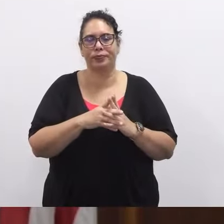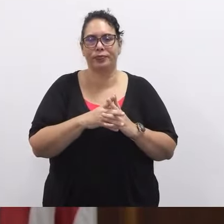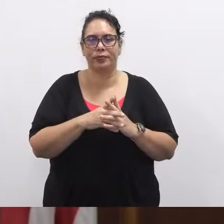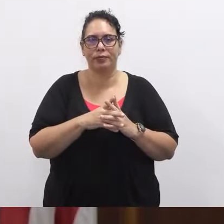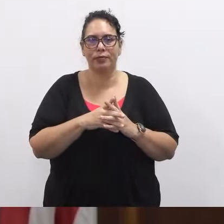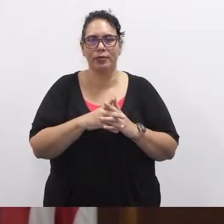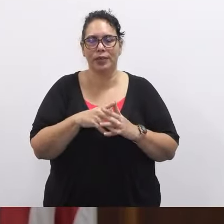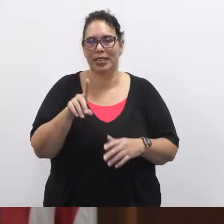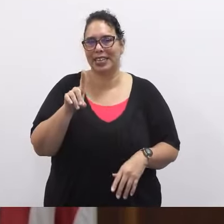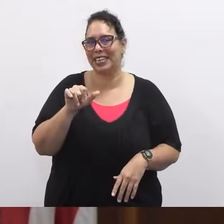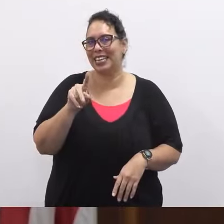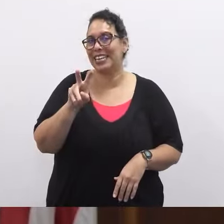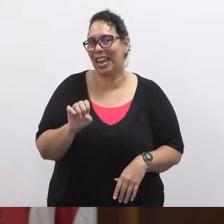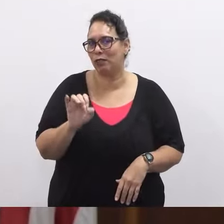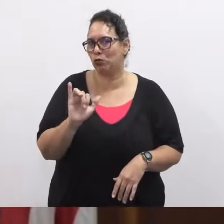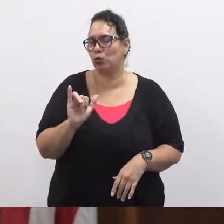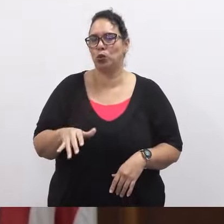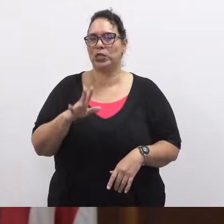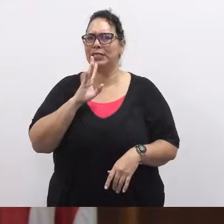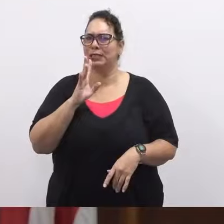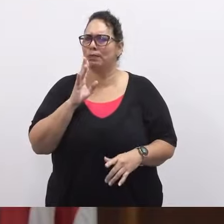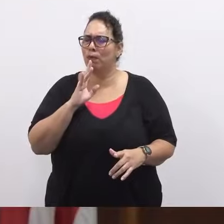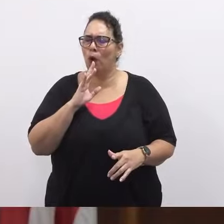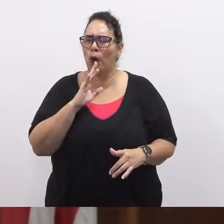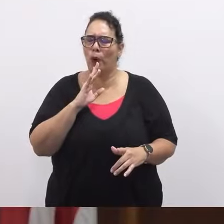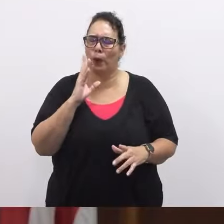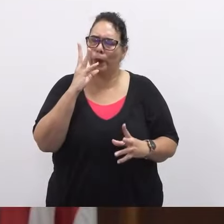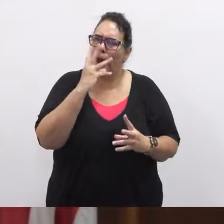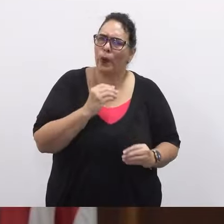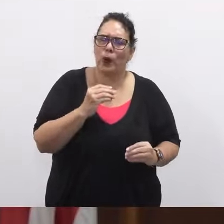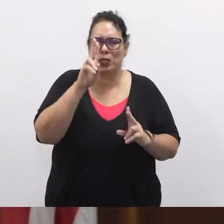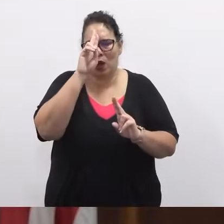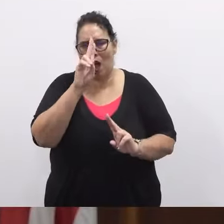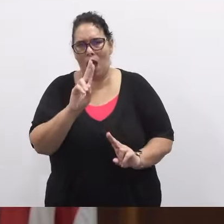And Dave spoke really eloquently about what an honor it is to welcome the community into that space,